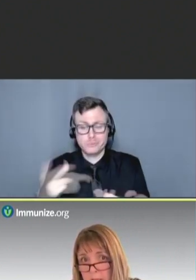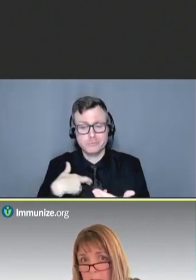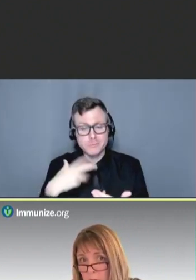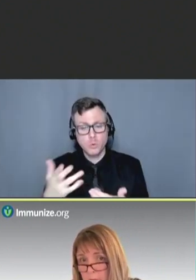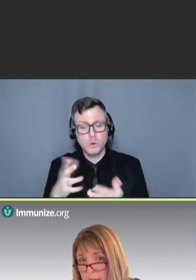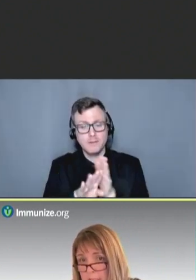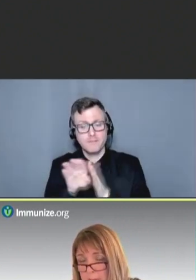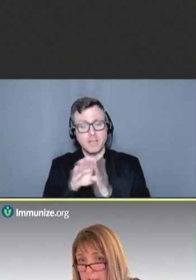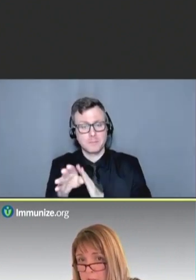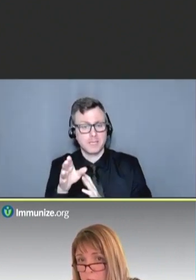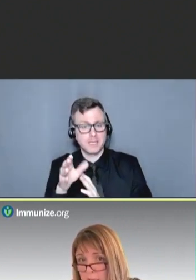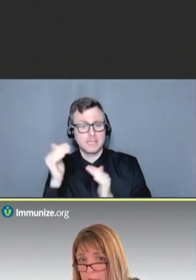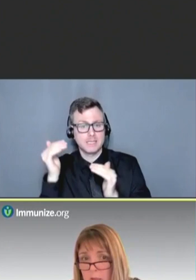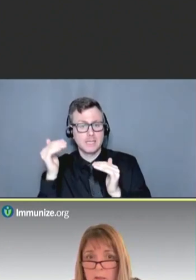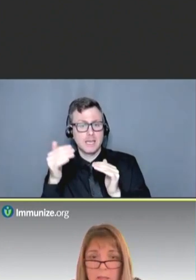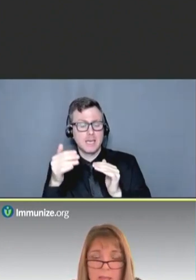adult vaccine messaging.